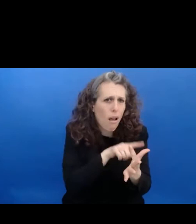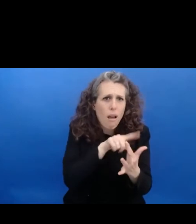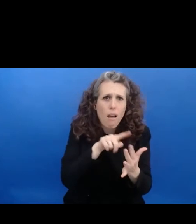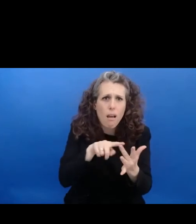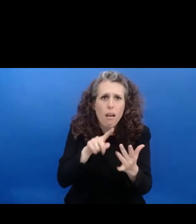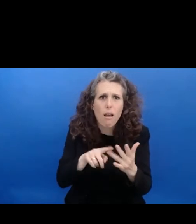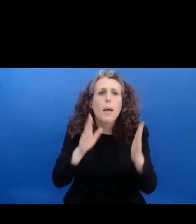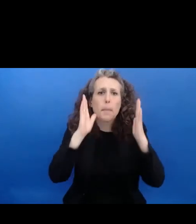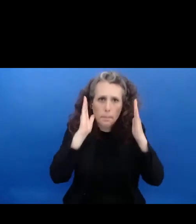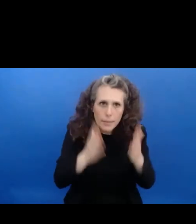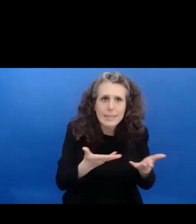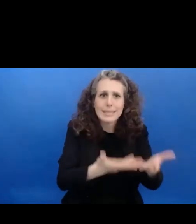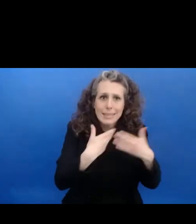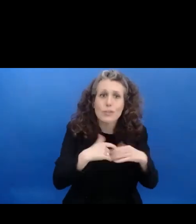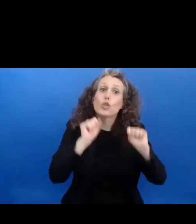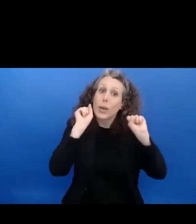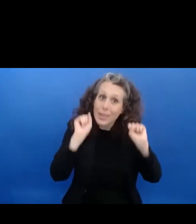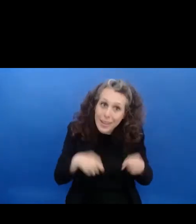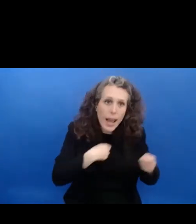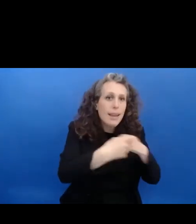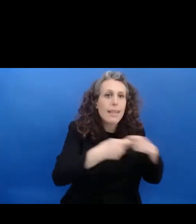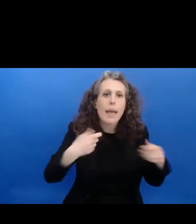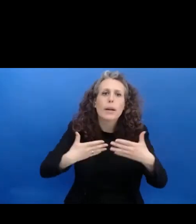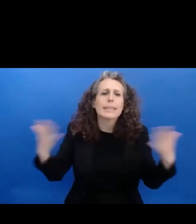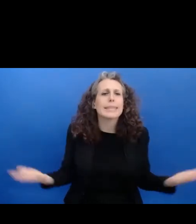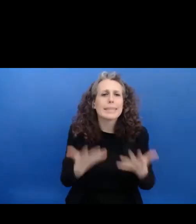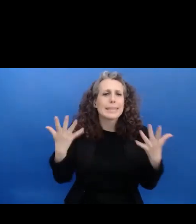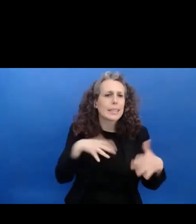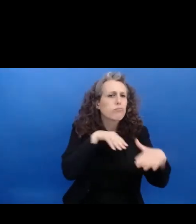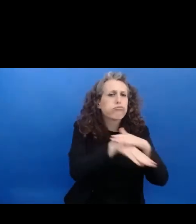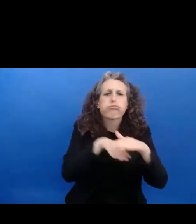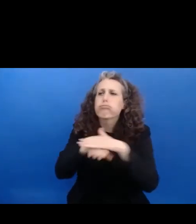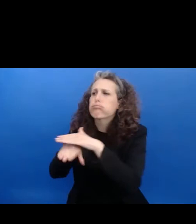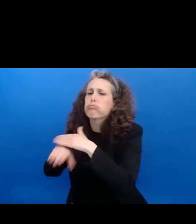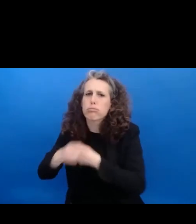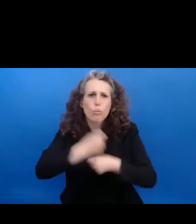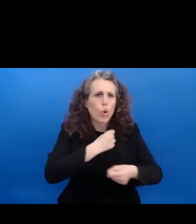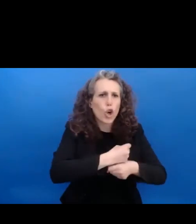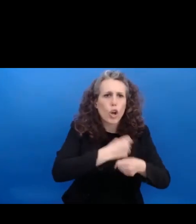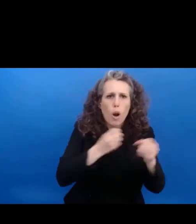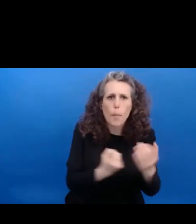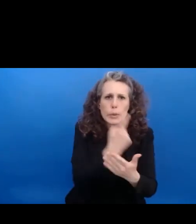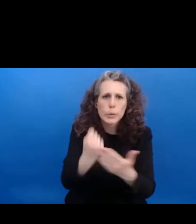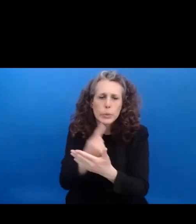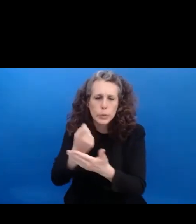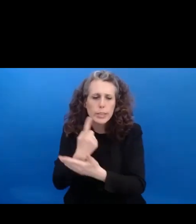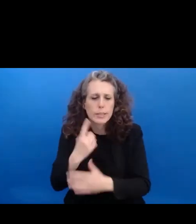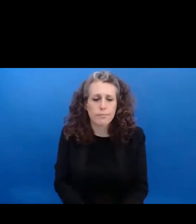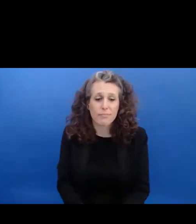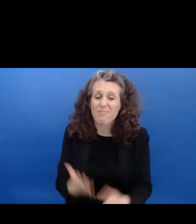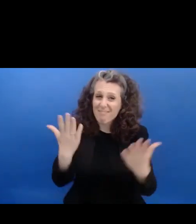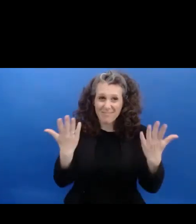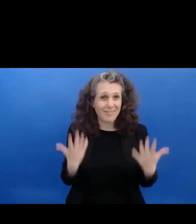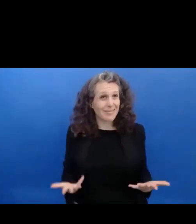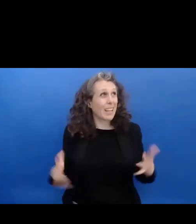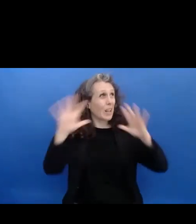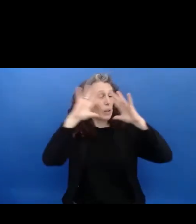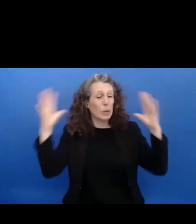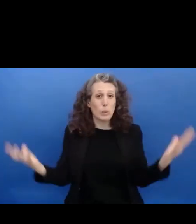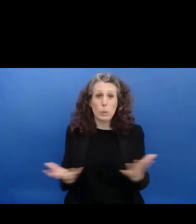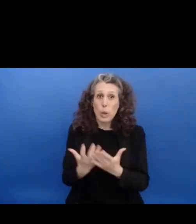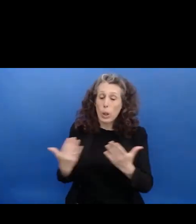make labor market systems more inclusive we are in unprecedented times of new normal the rights